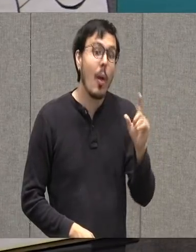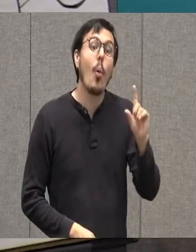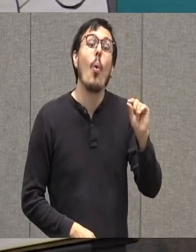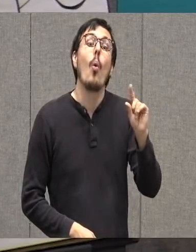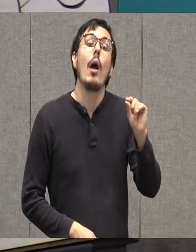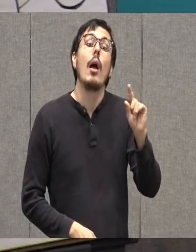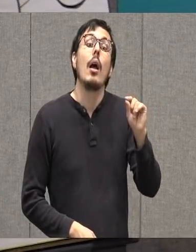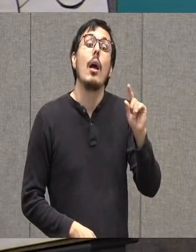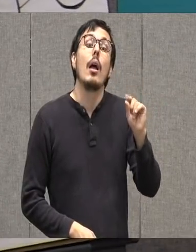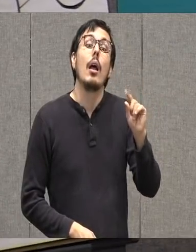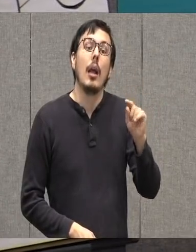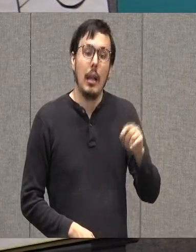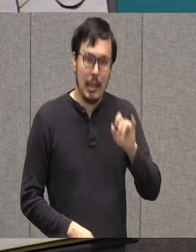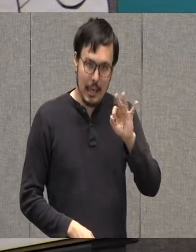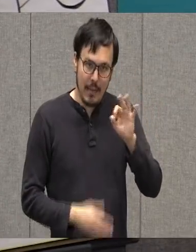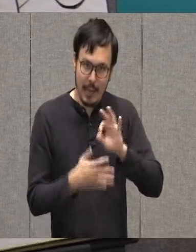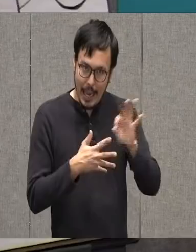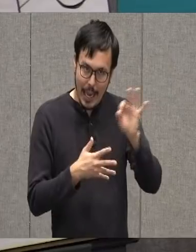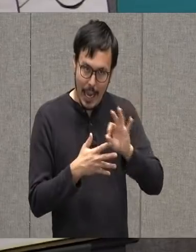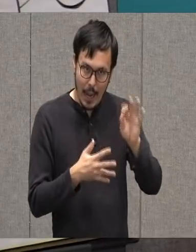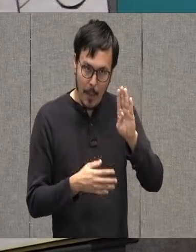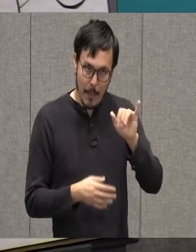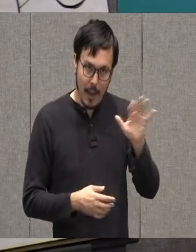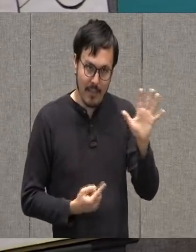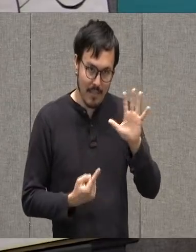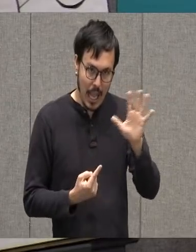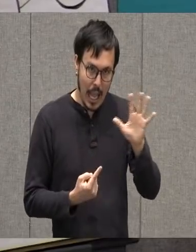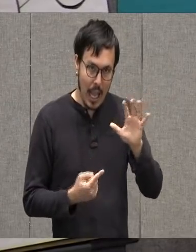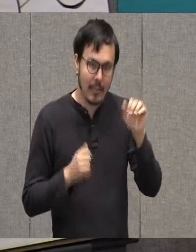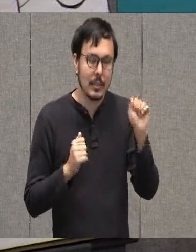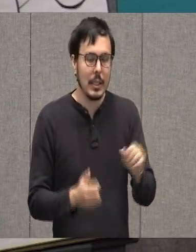I know that if I'm counting by fives, I can get to 20.